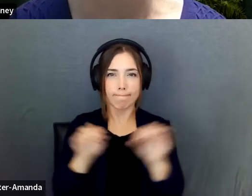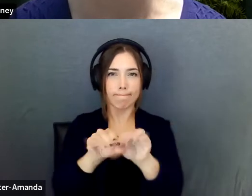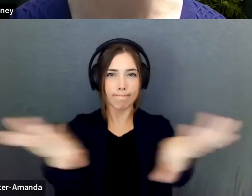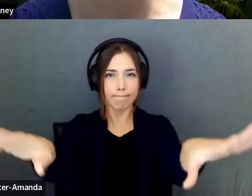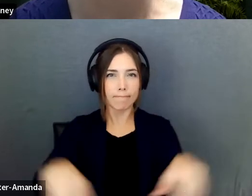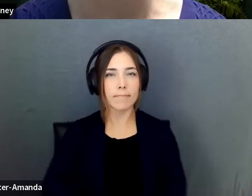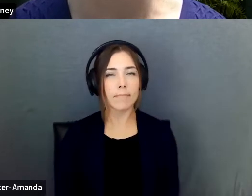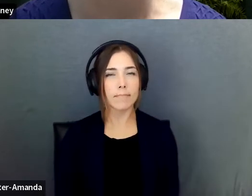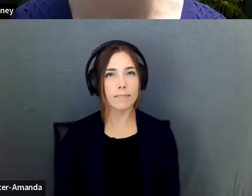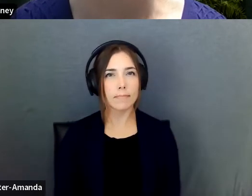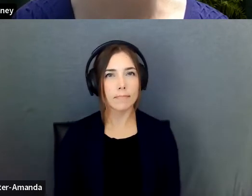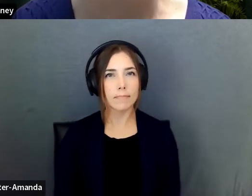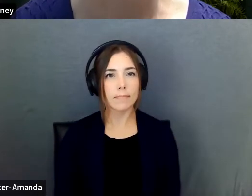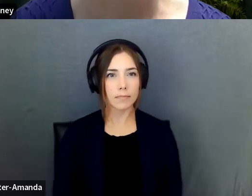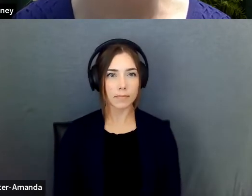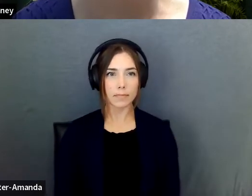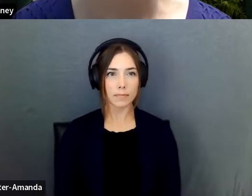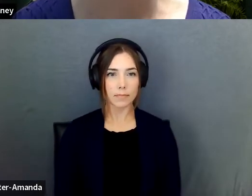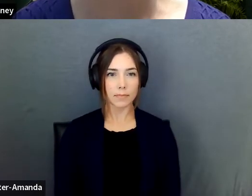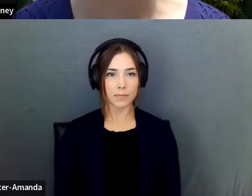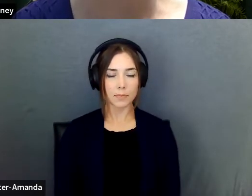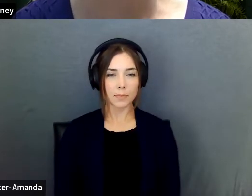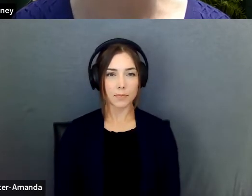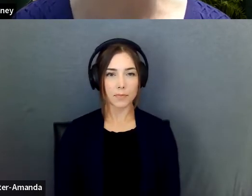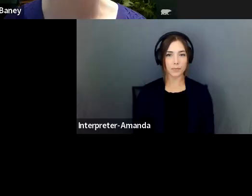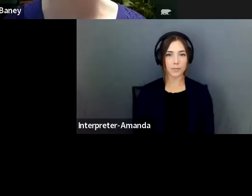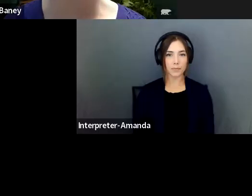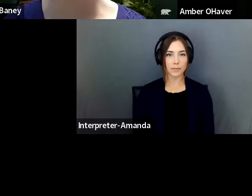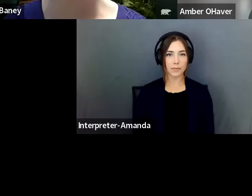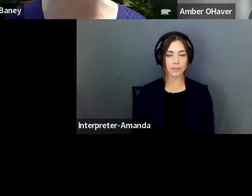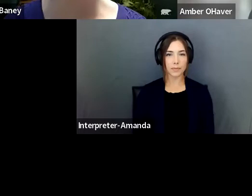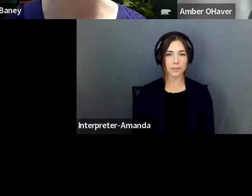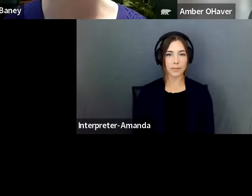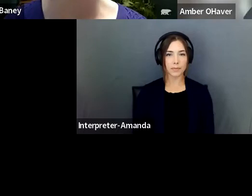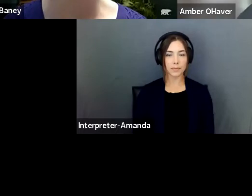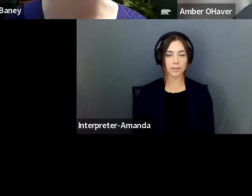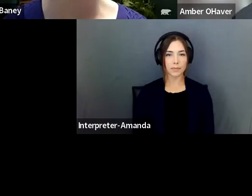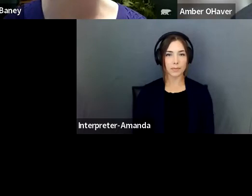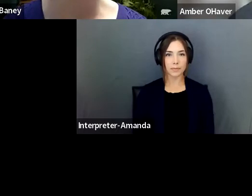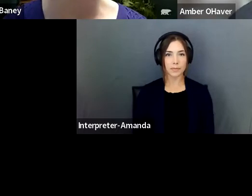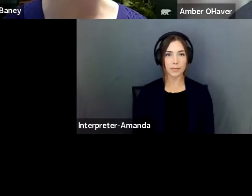This is Jay again.